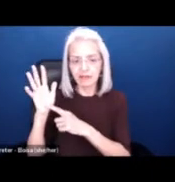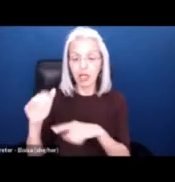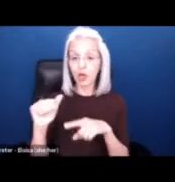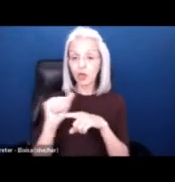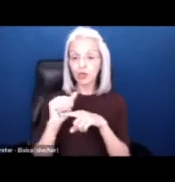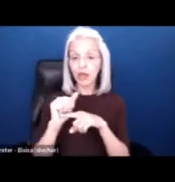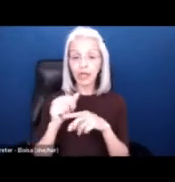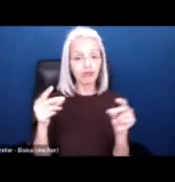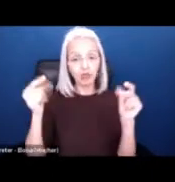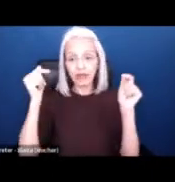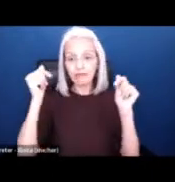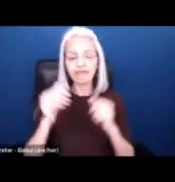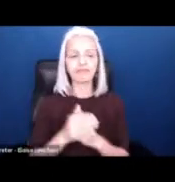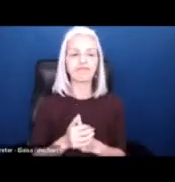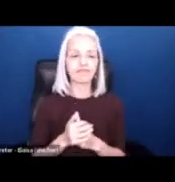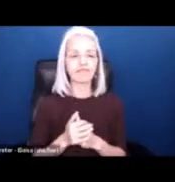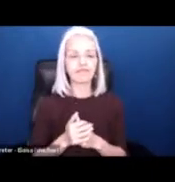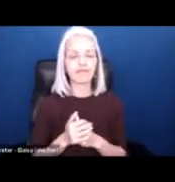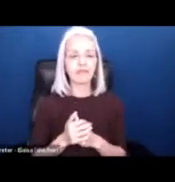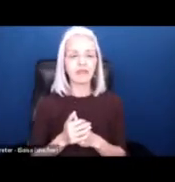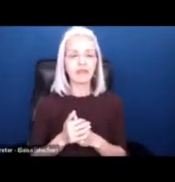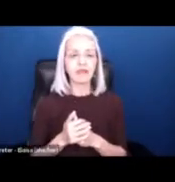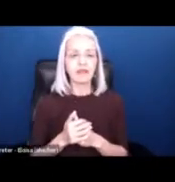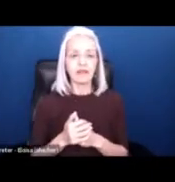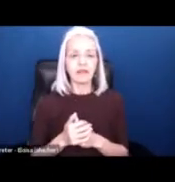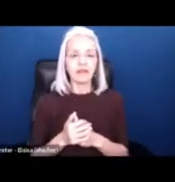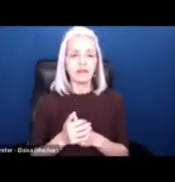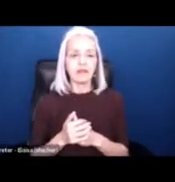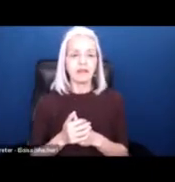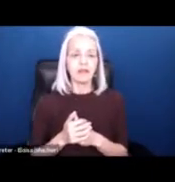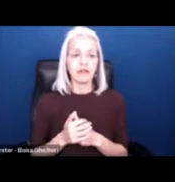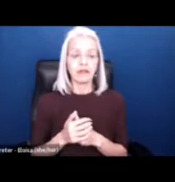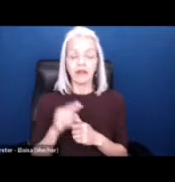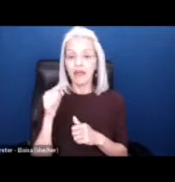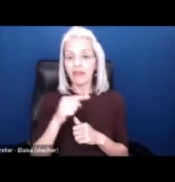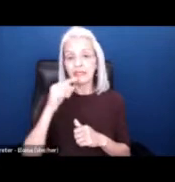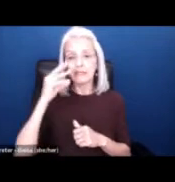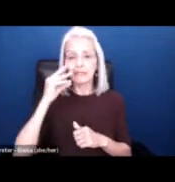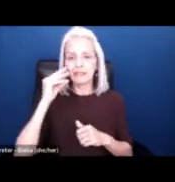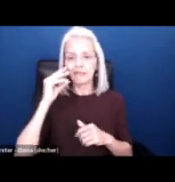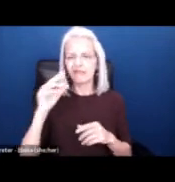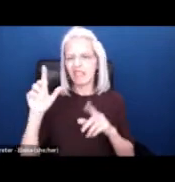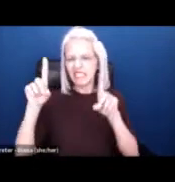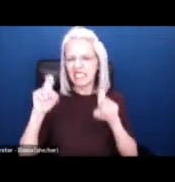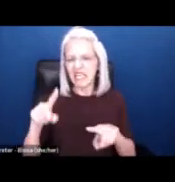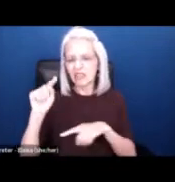very quick that it's been subjected to multiple studies